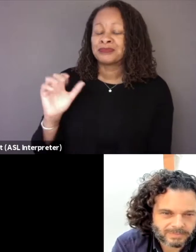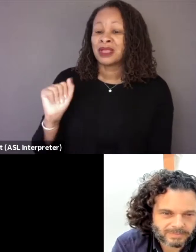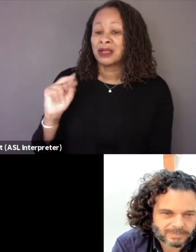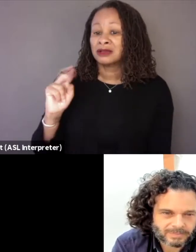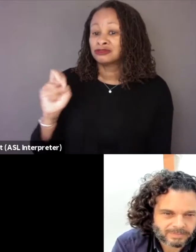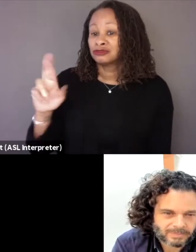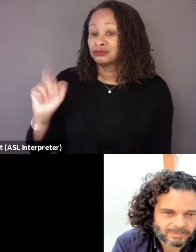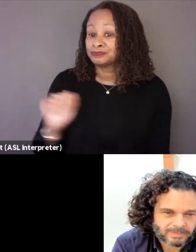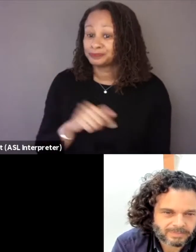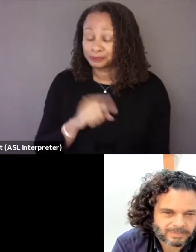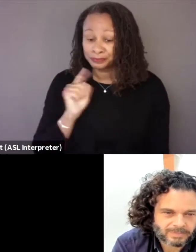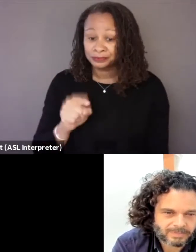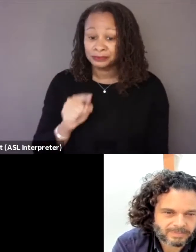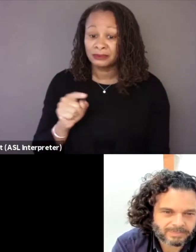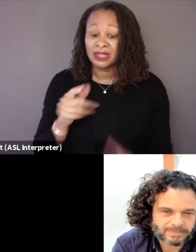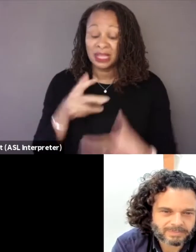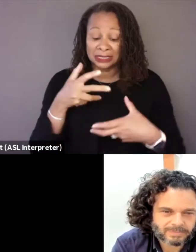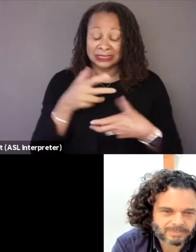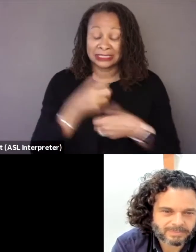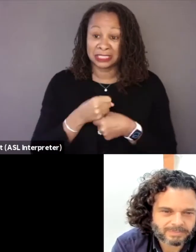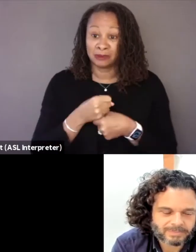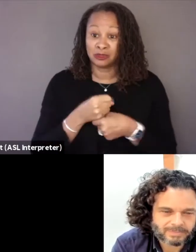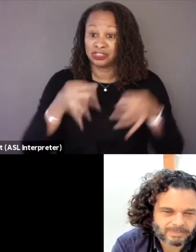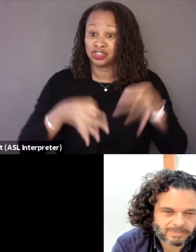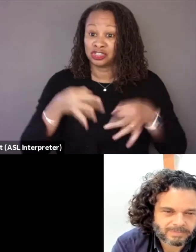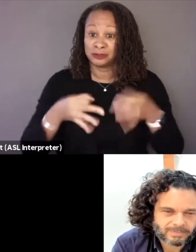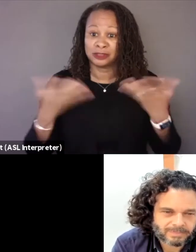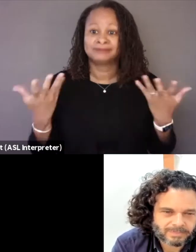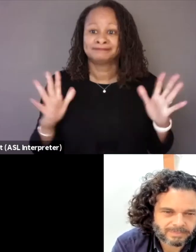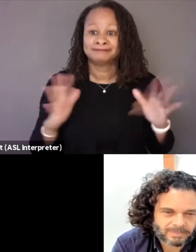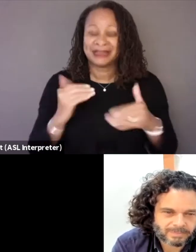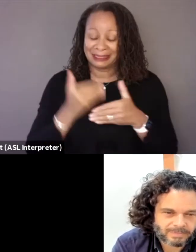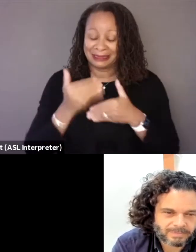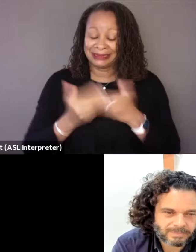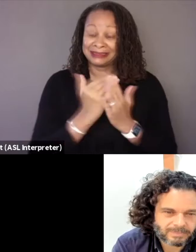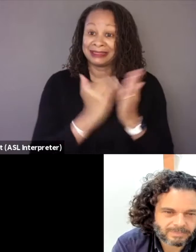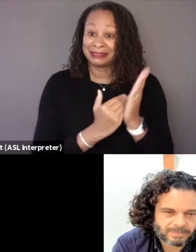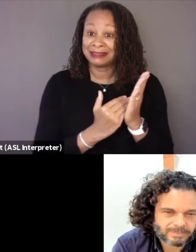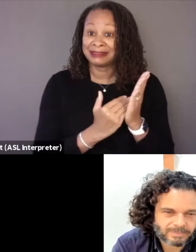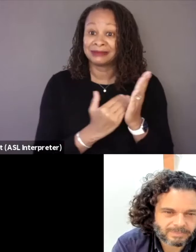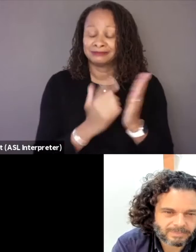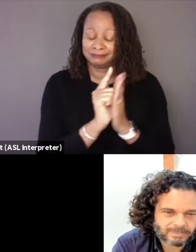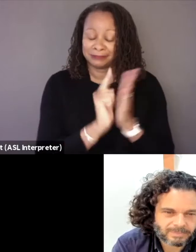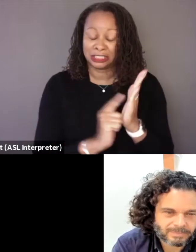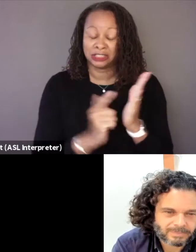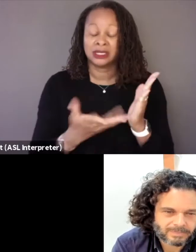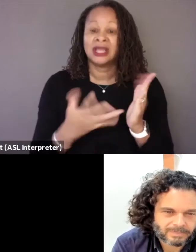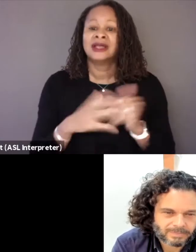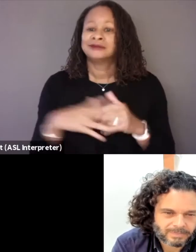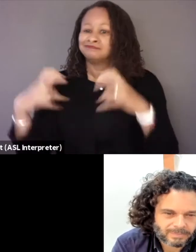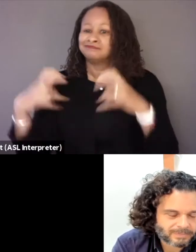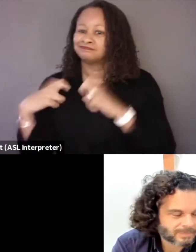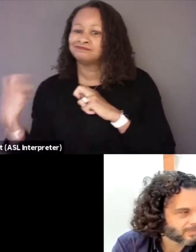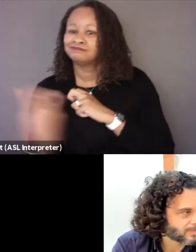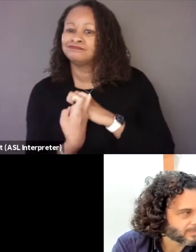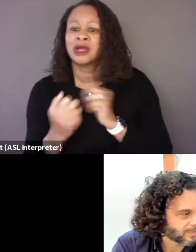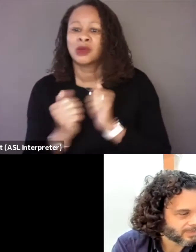the next kind of legal steps was that the players powwowed with their legal team, you know, formally and they decided